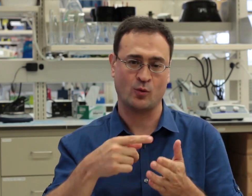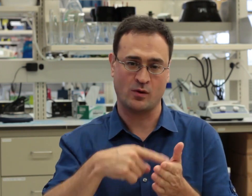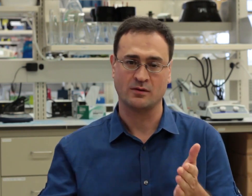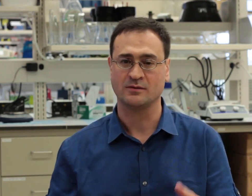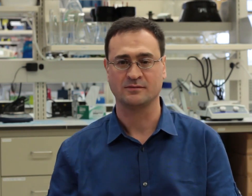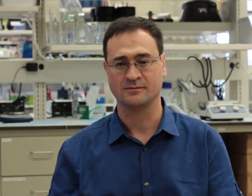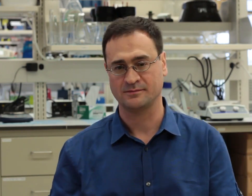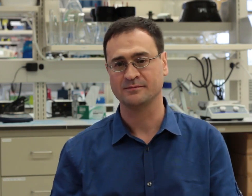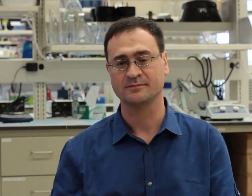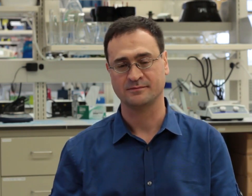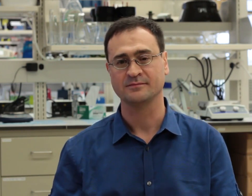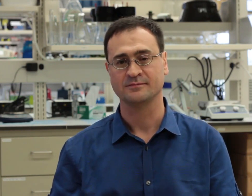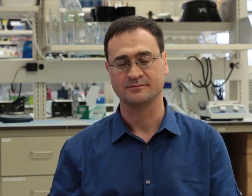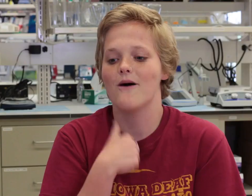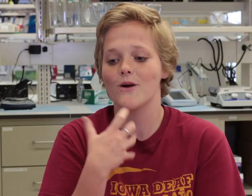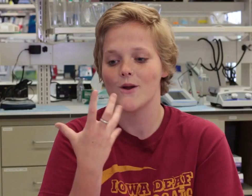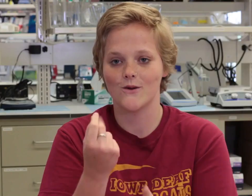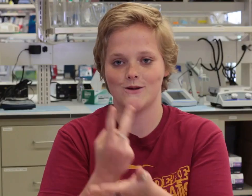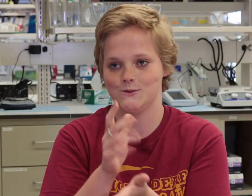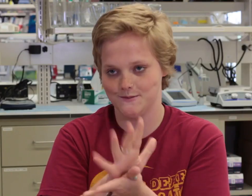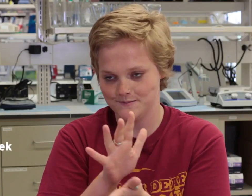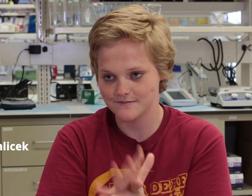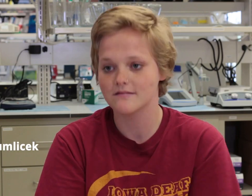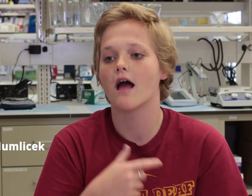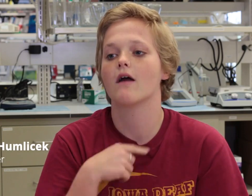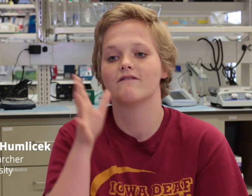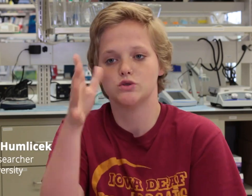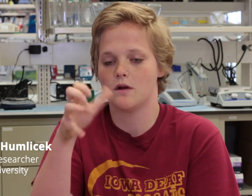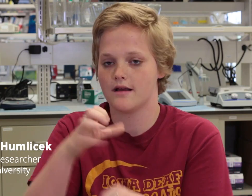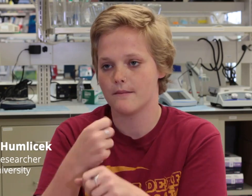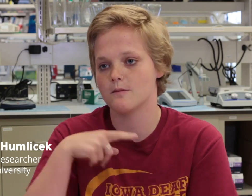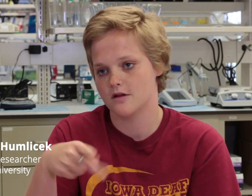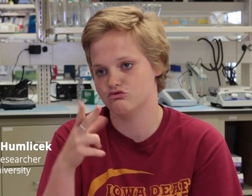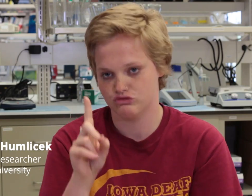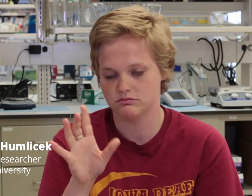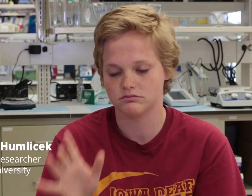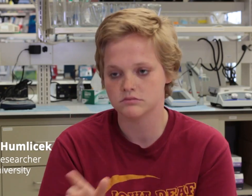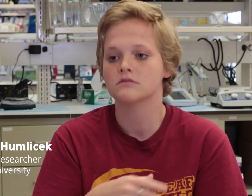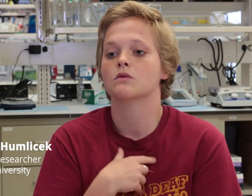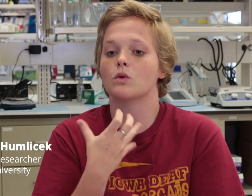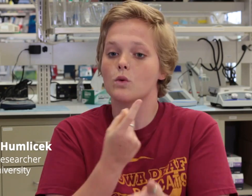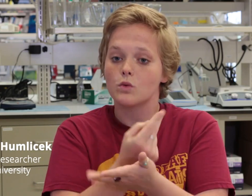who will support you no matter what. I would like to go to graduate school. In the future, I’d like to get my Ph.D.